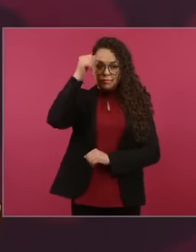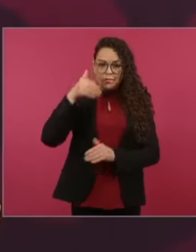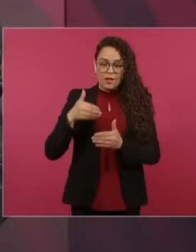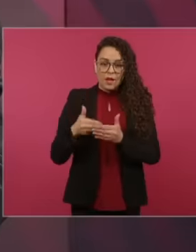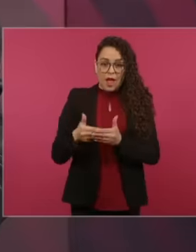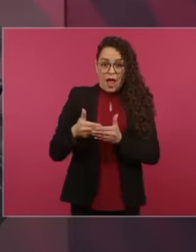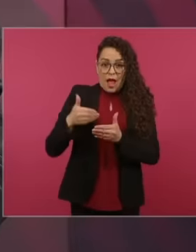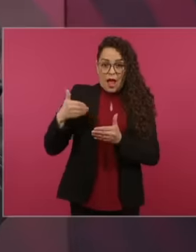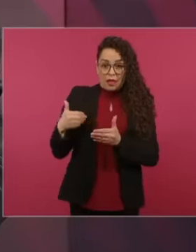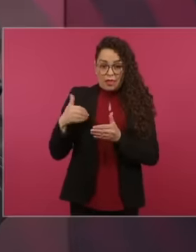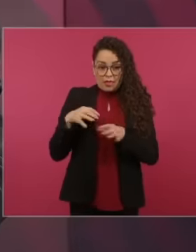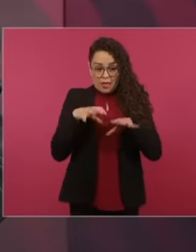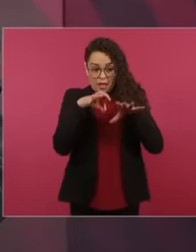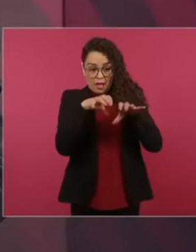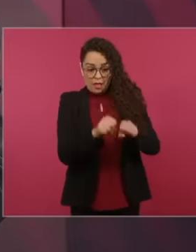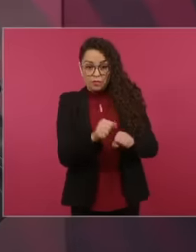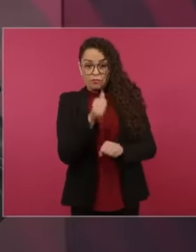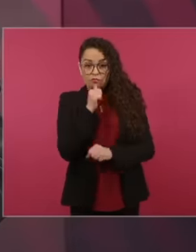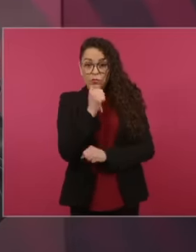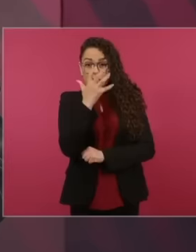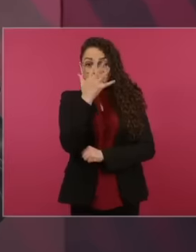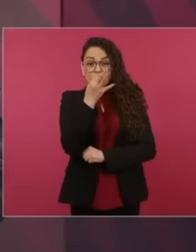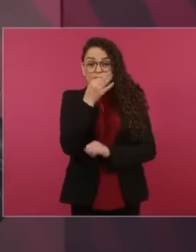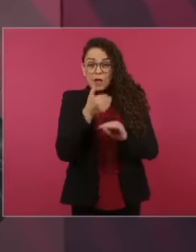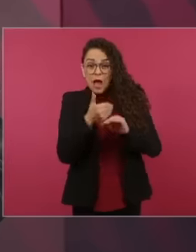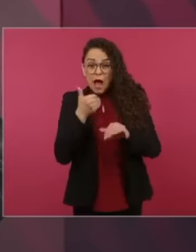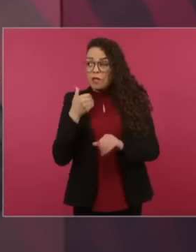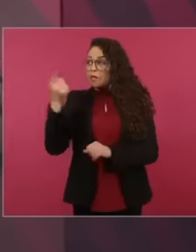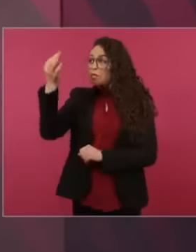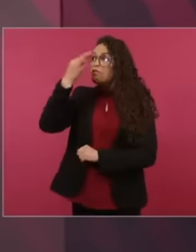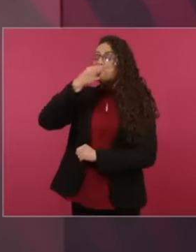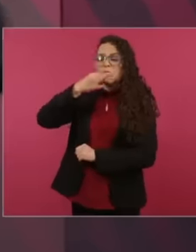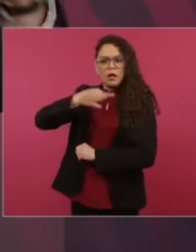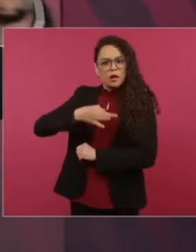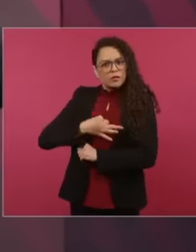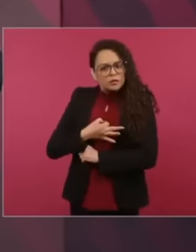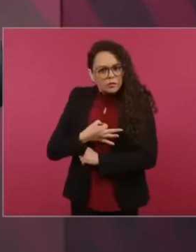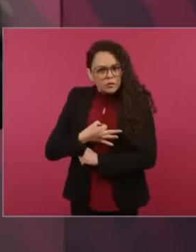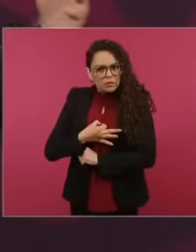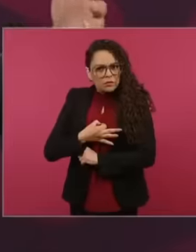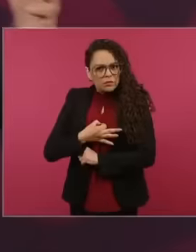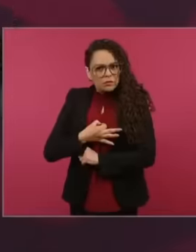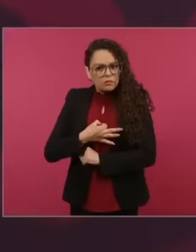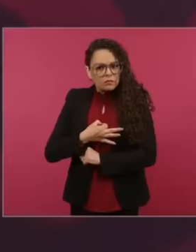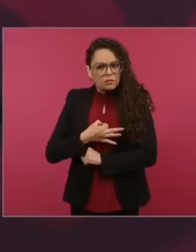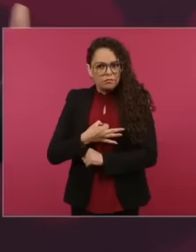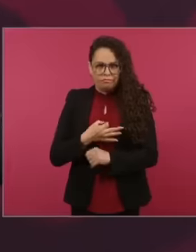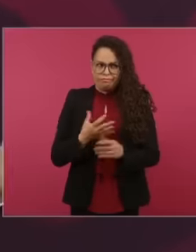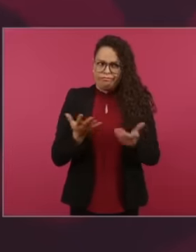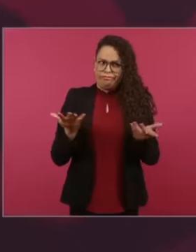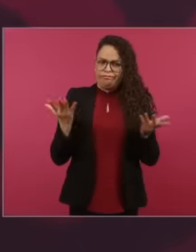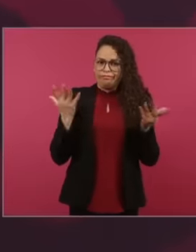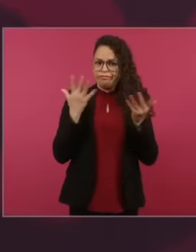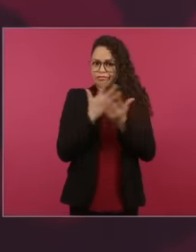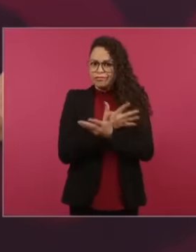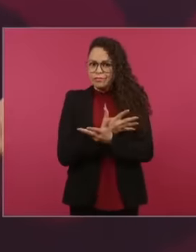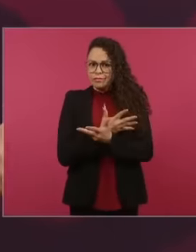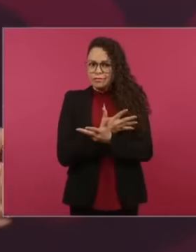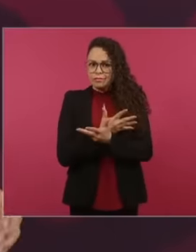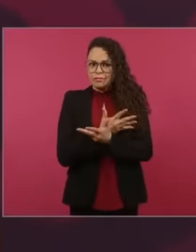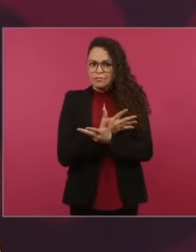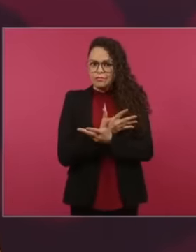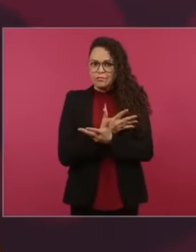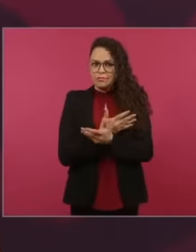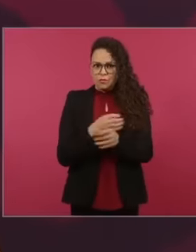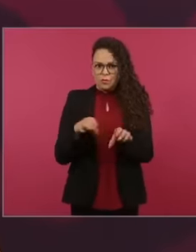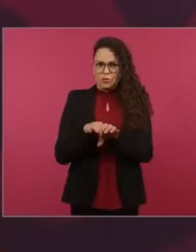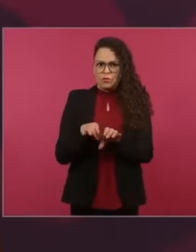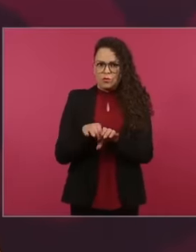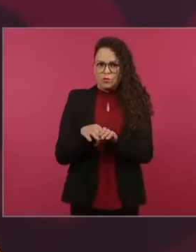arrest, there was supposed to be cooperation